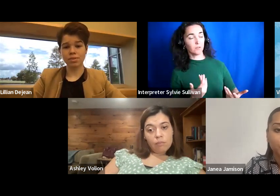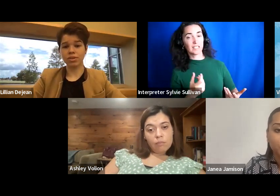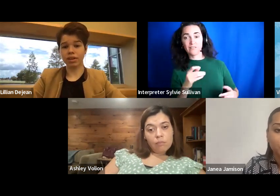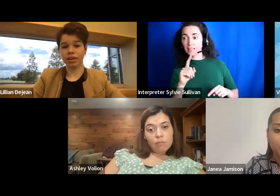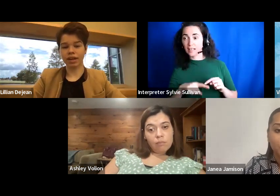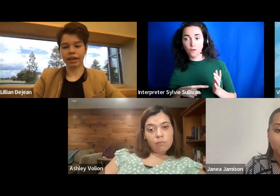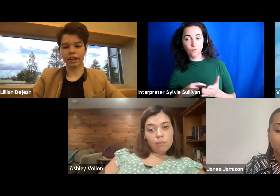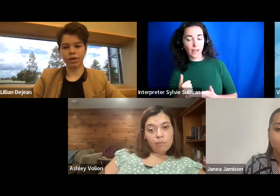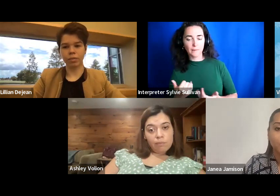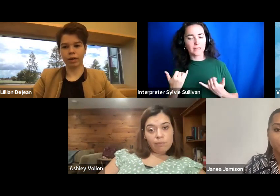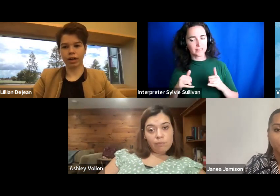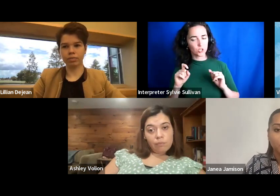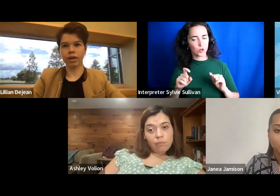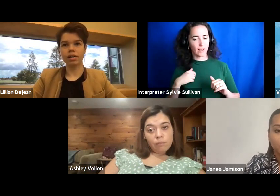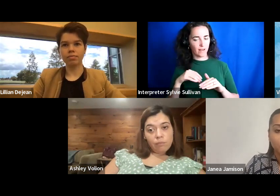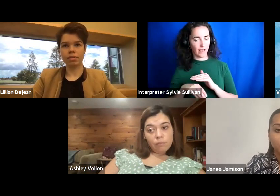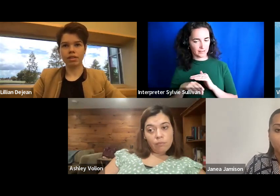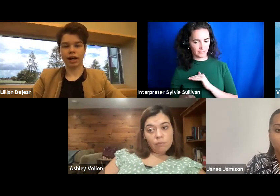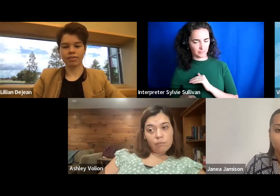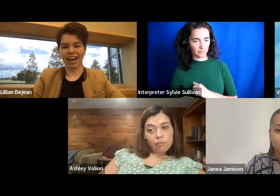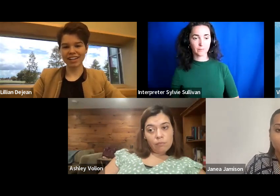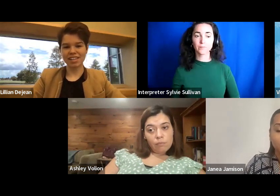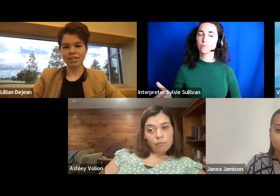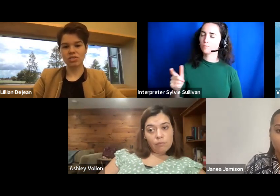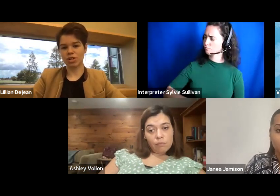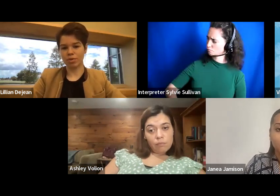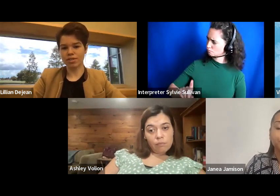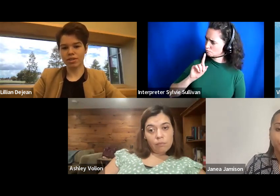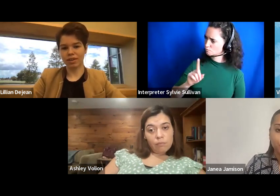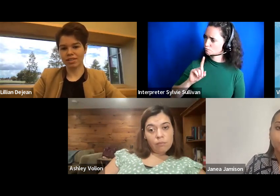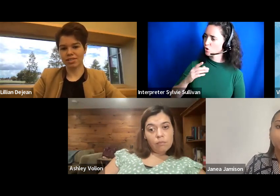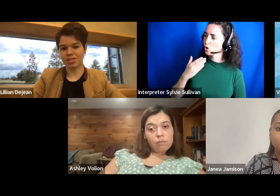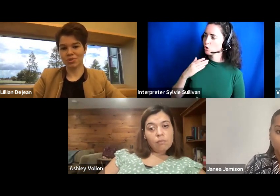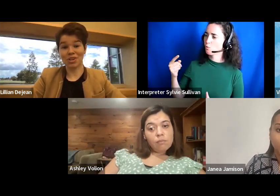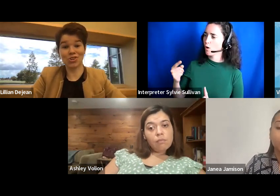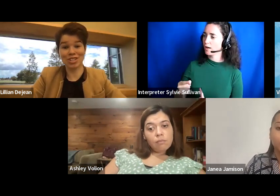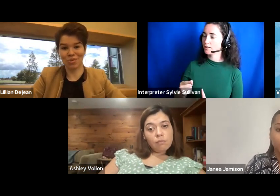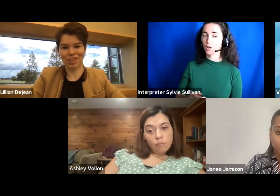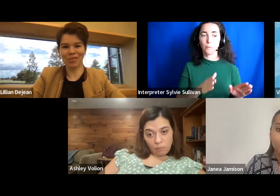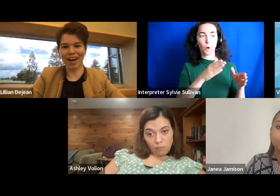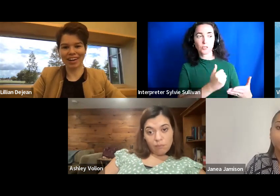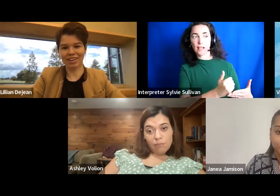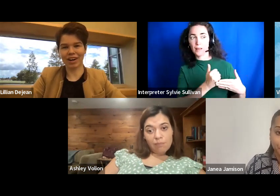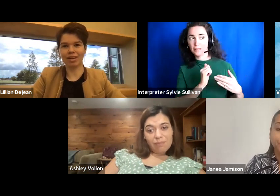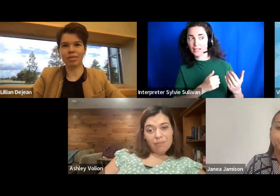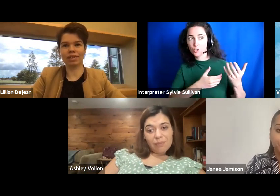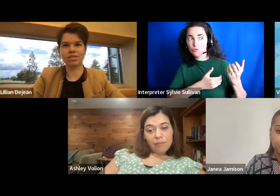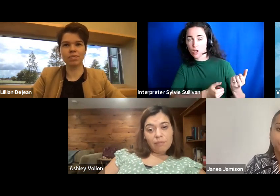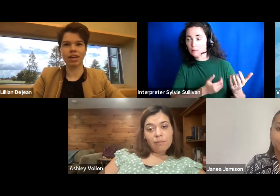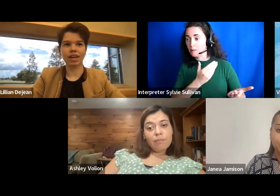And I love how you bring up, maybe not having access to a person who can assist you in a trustworthy way, Right?